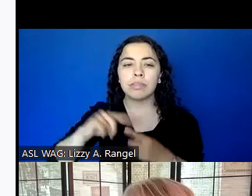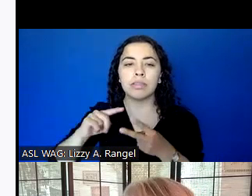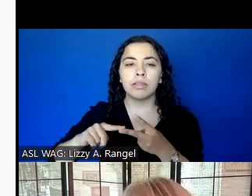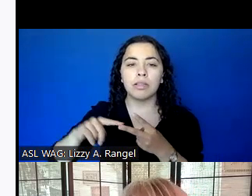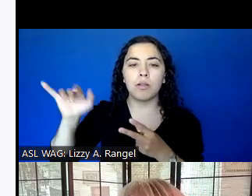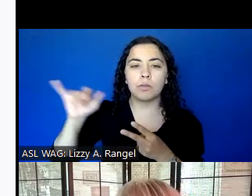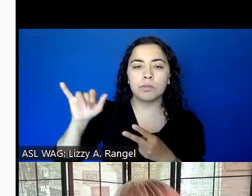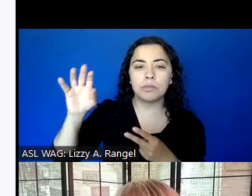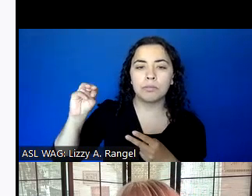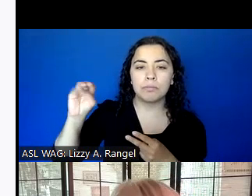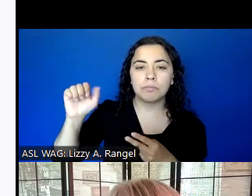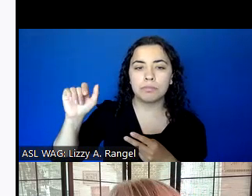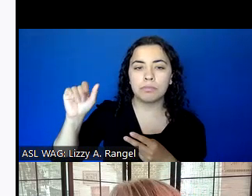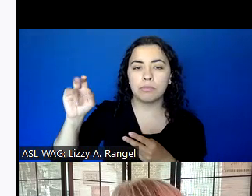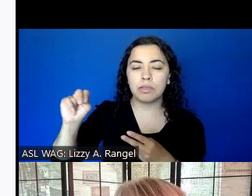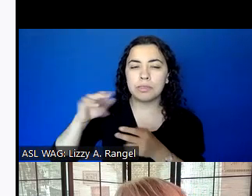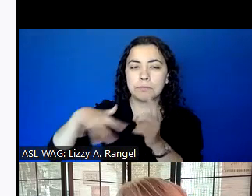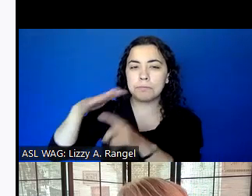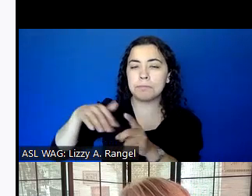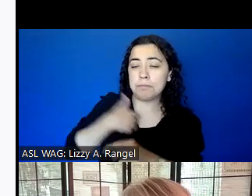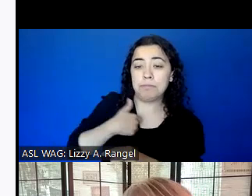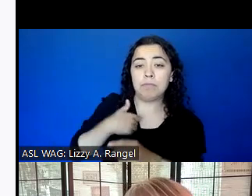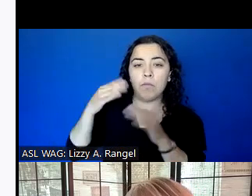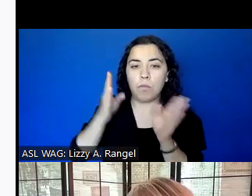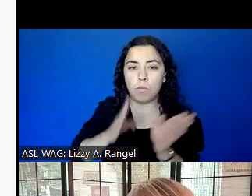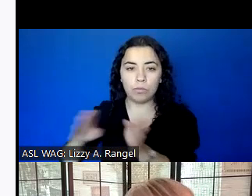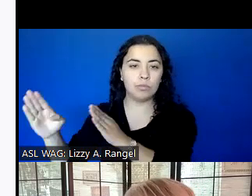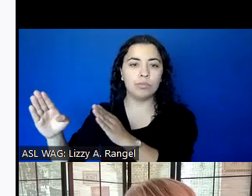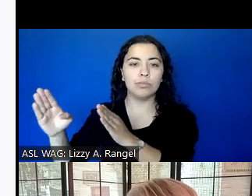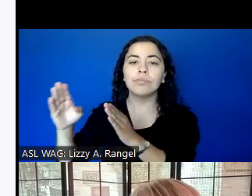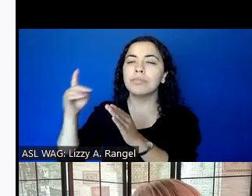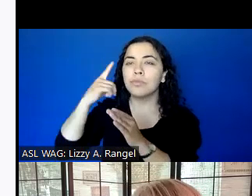doing basic things like checking email and having some privacy around that. And then